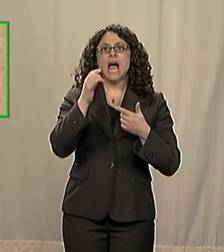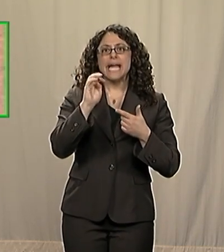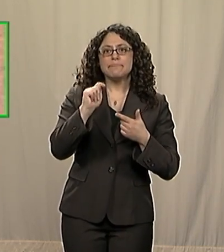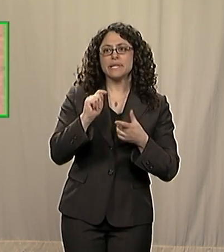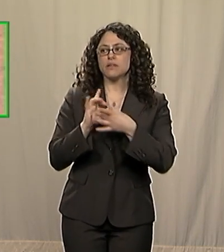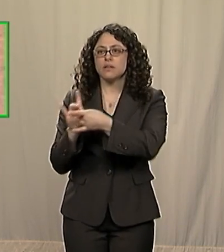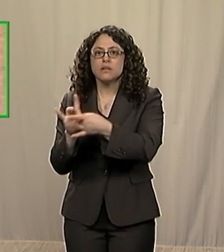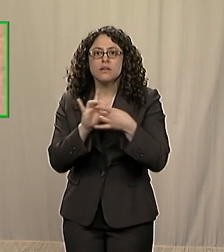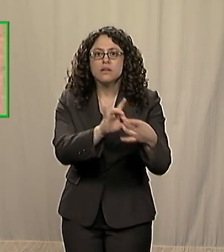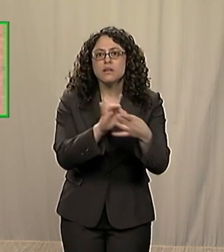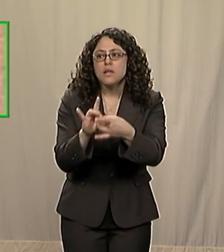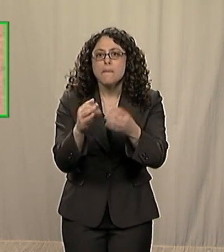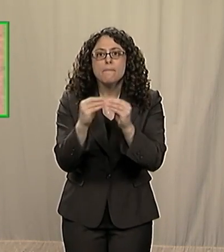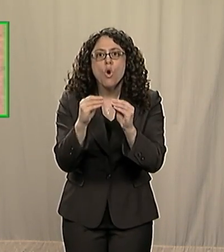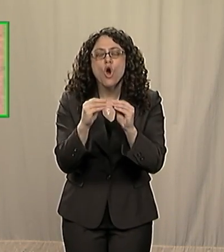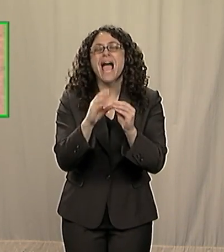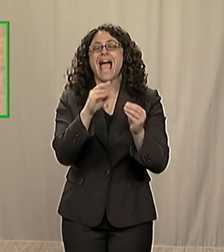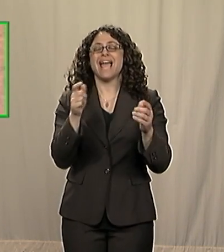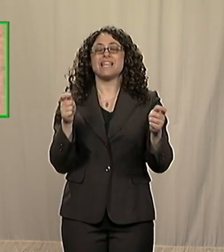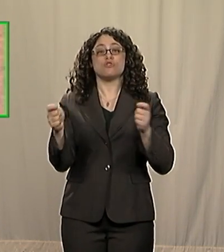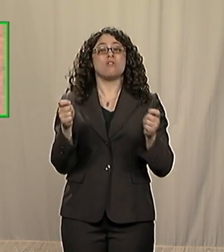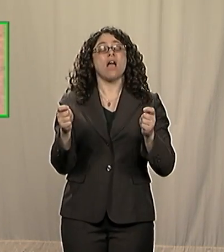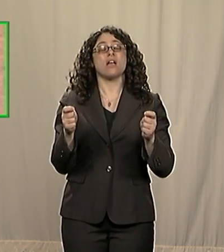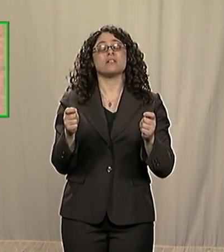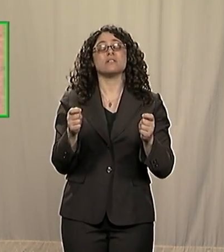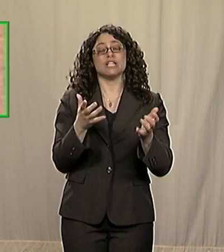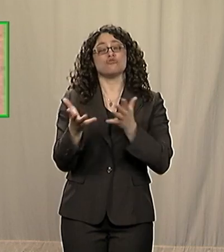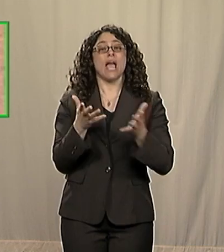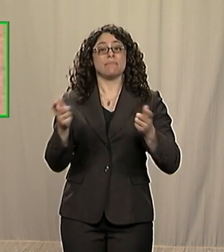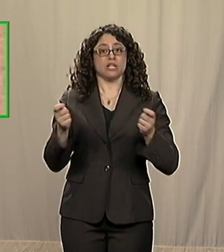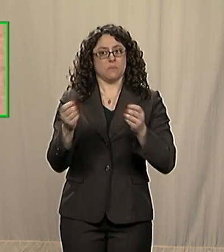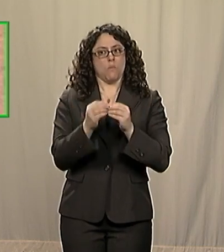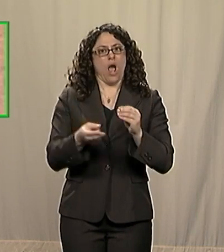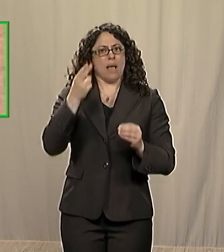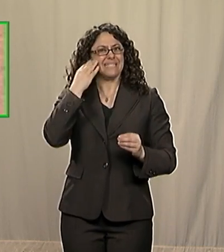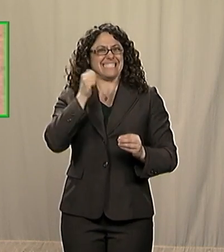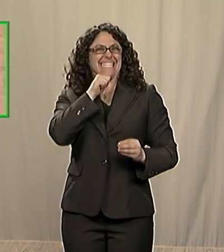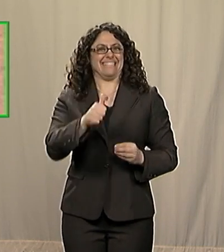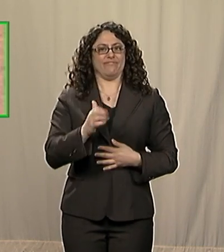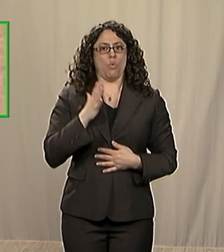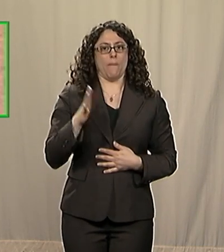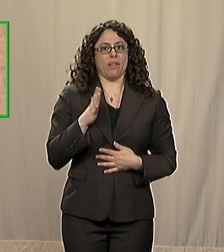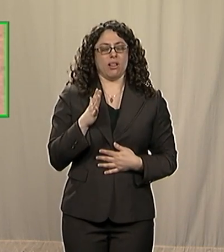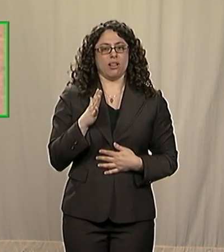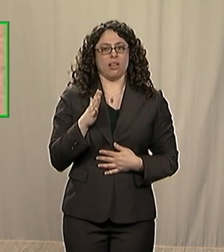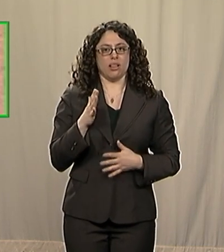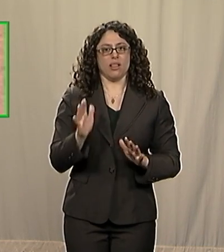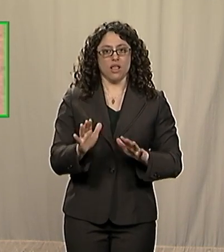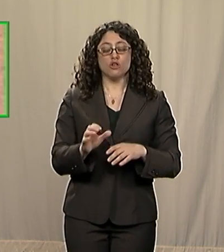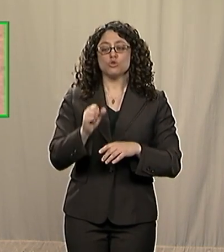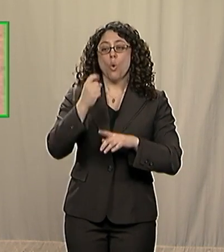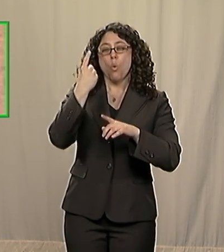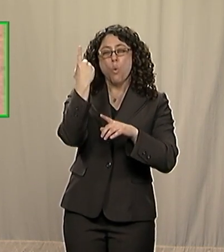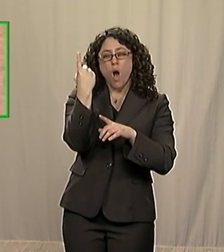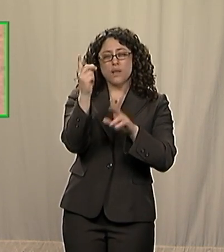And interaction management tends to be higher. One participant leaves the room.